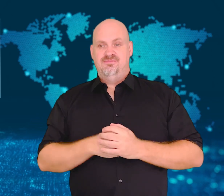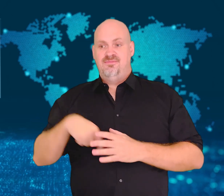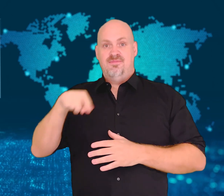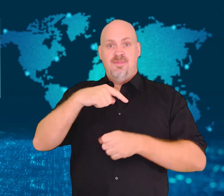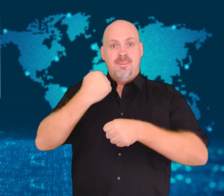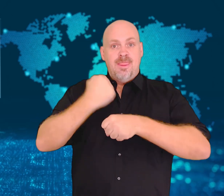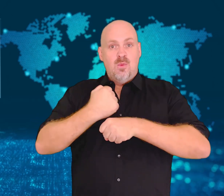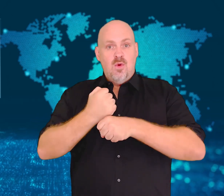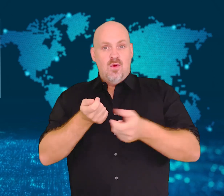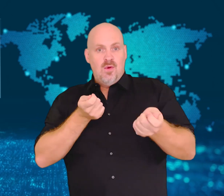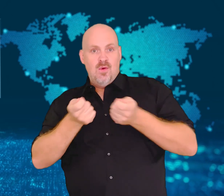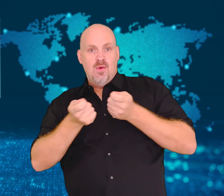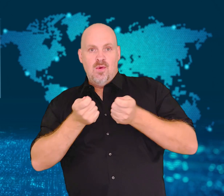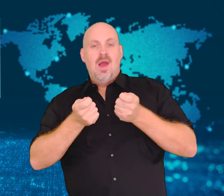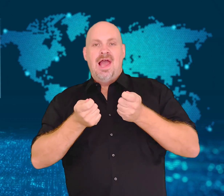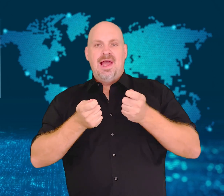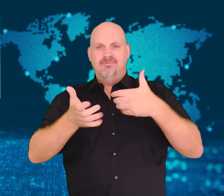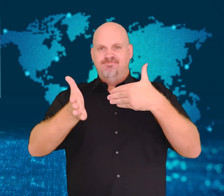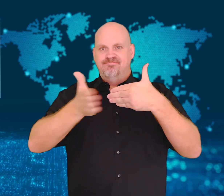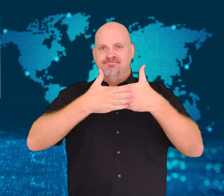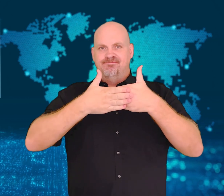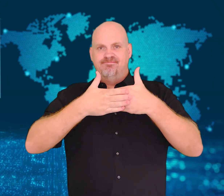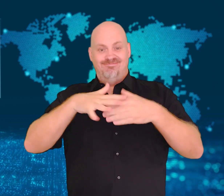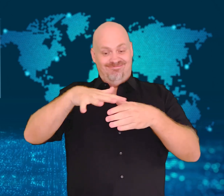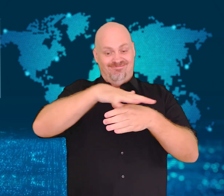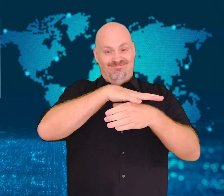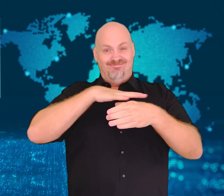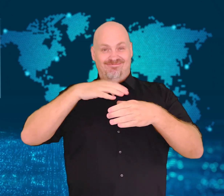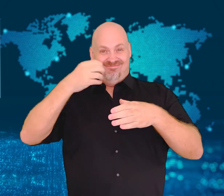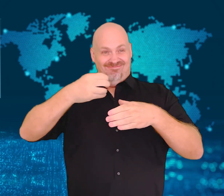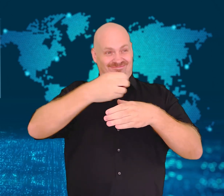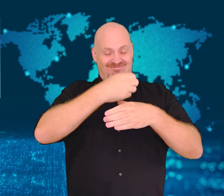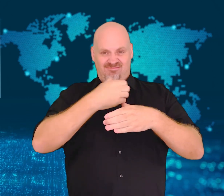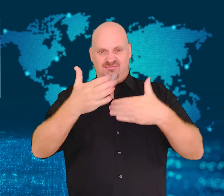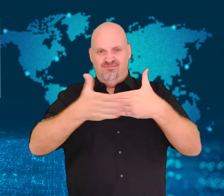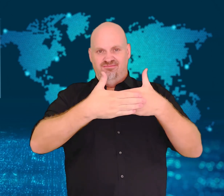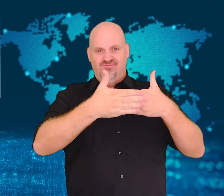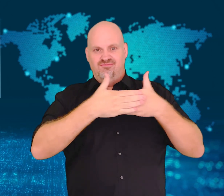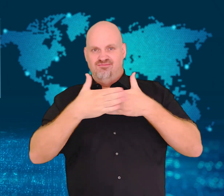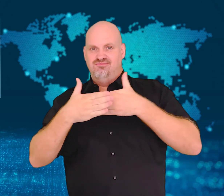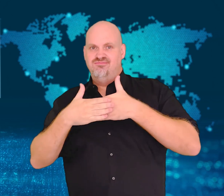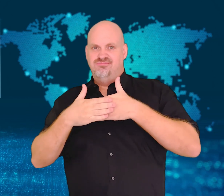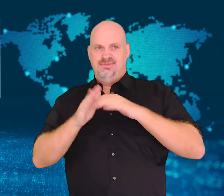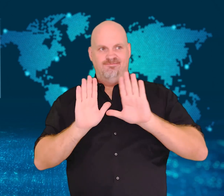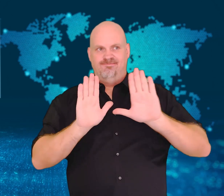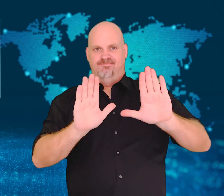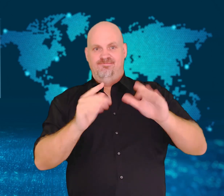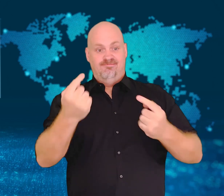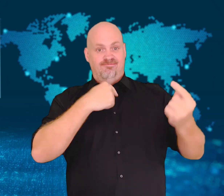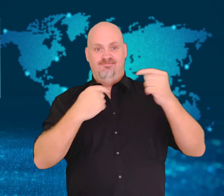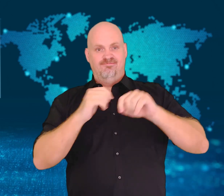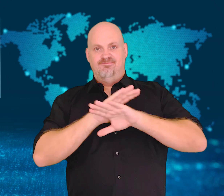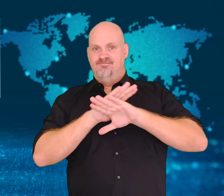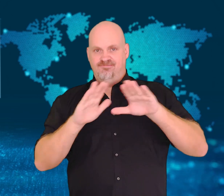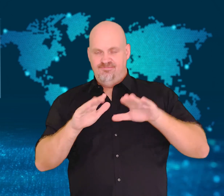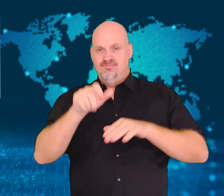This will allow the staff to assess the fire damage.